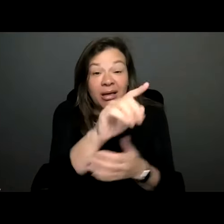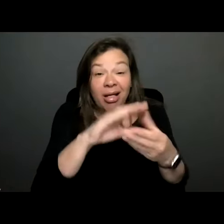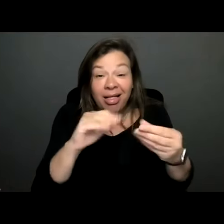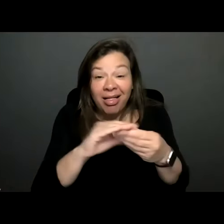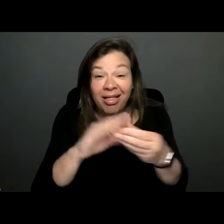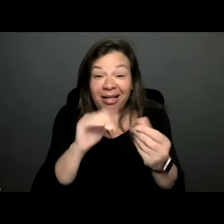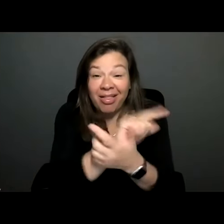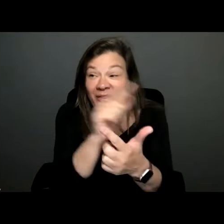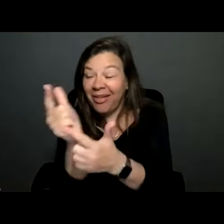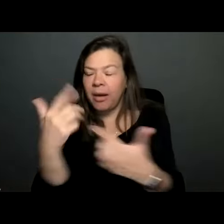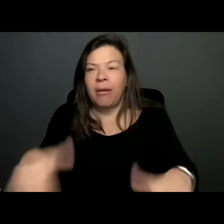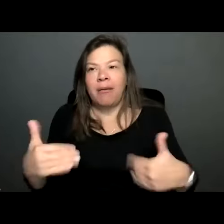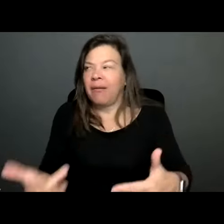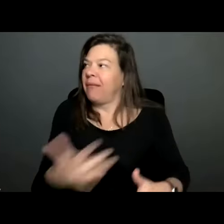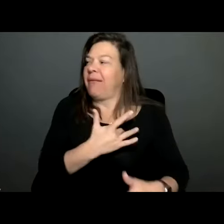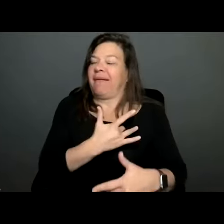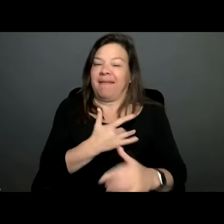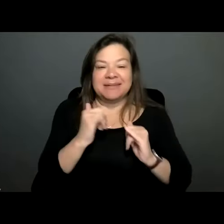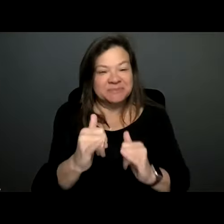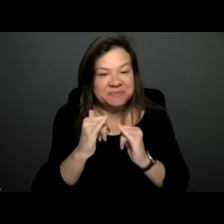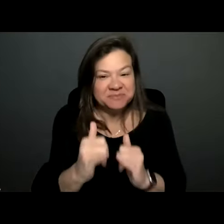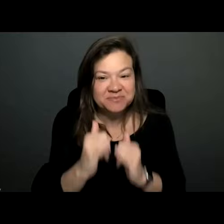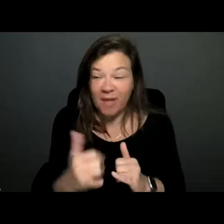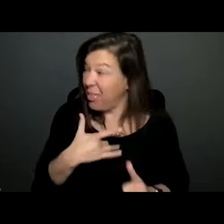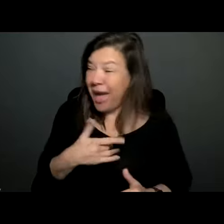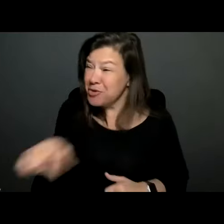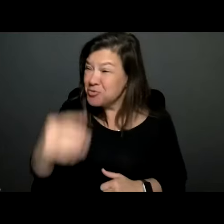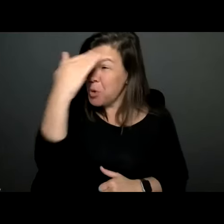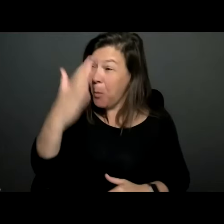really rings true to me. And I was just like, "Oh my gosh, they know my soul."